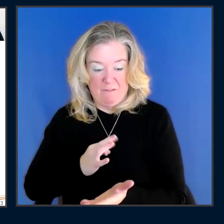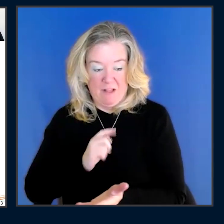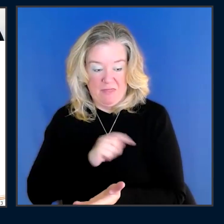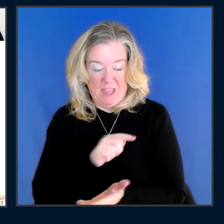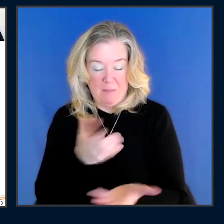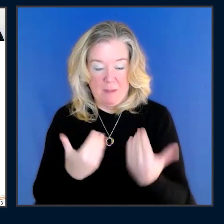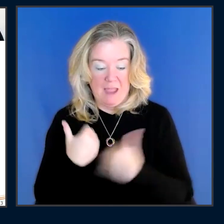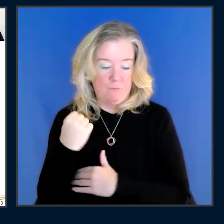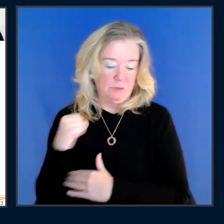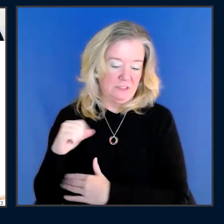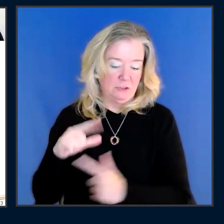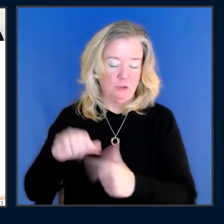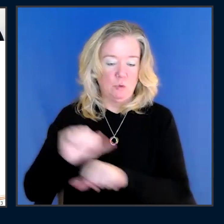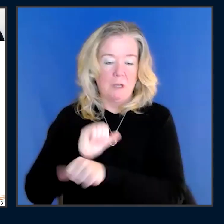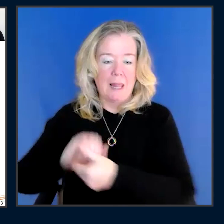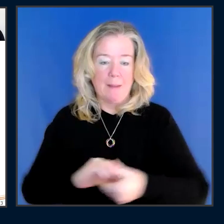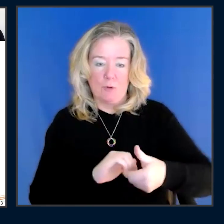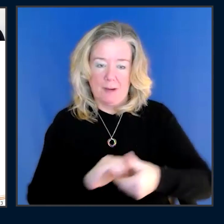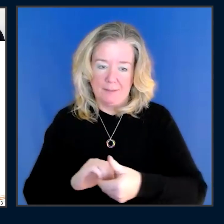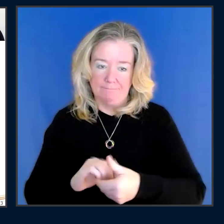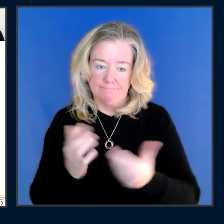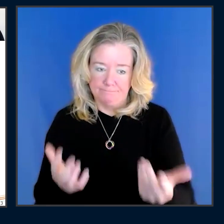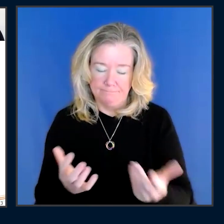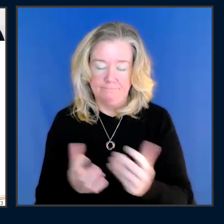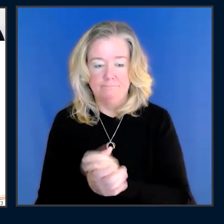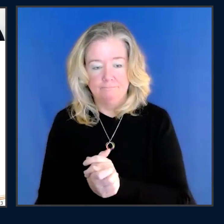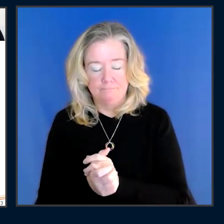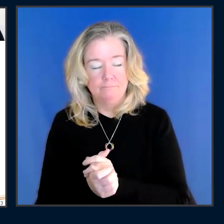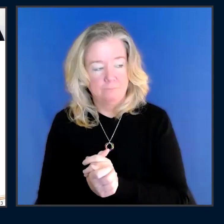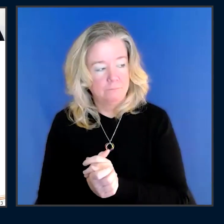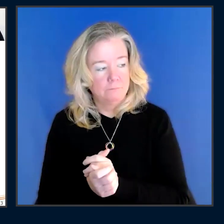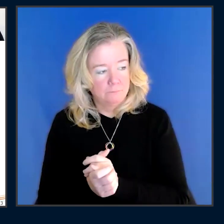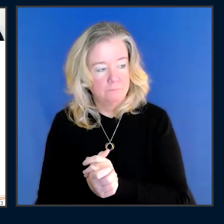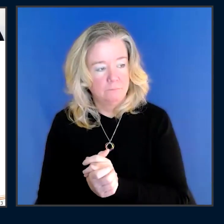there may be some resistance to collaborating.